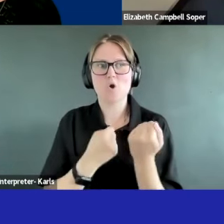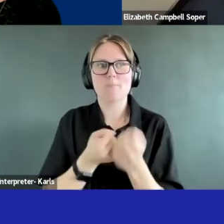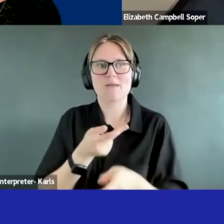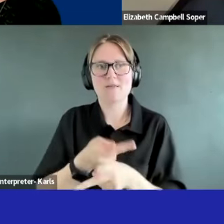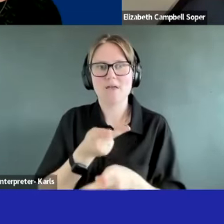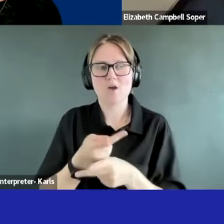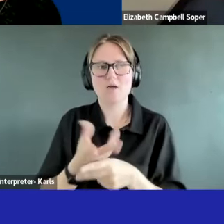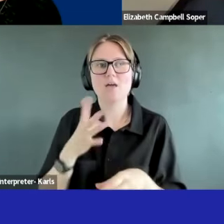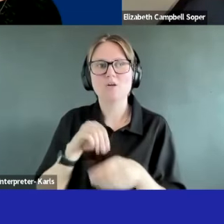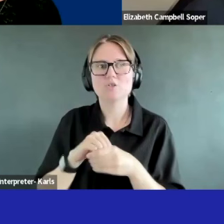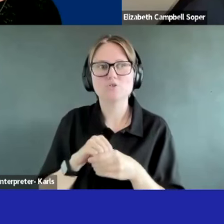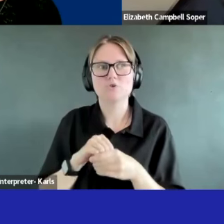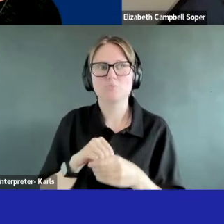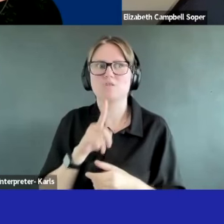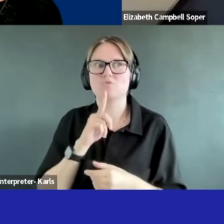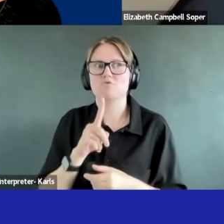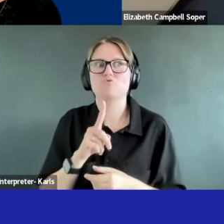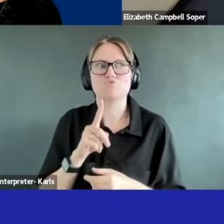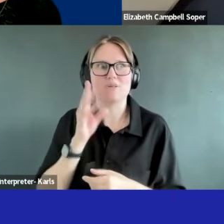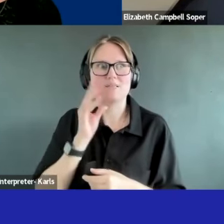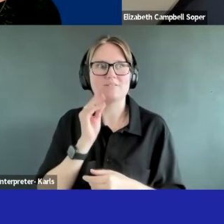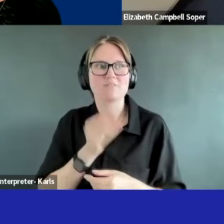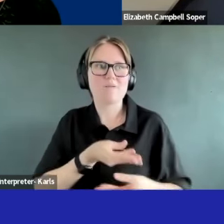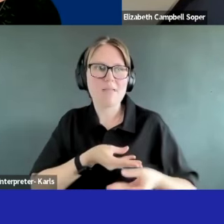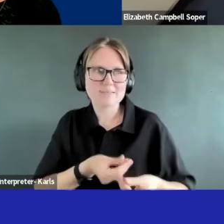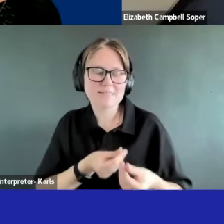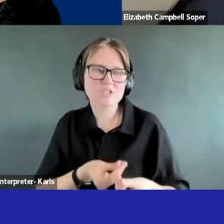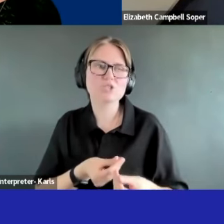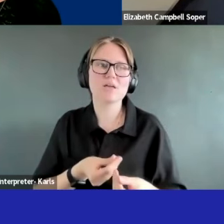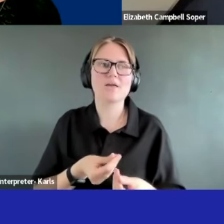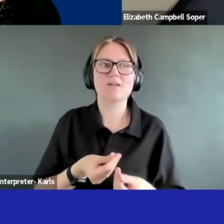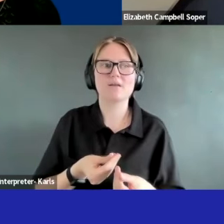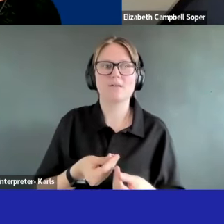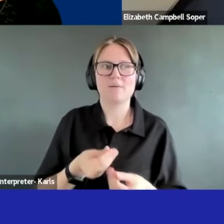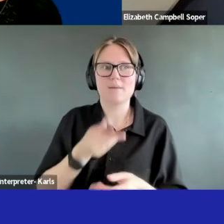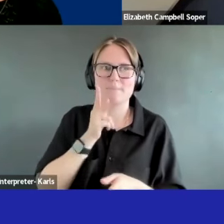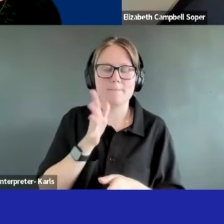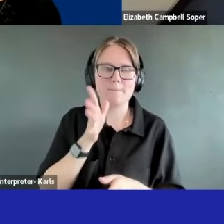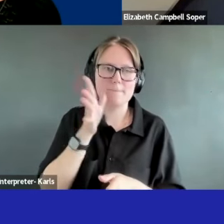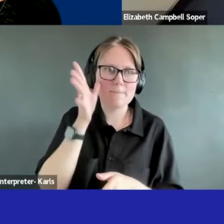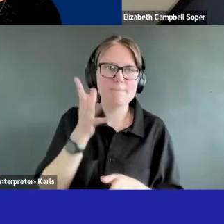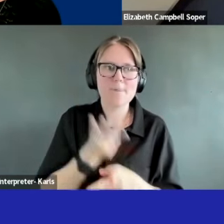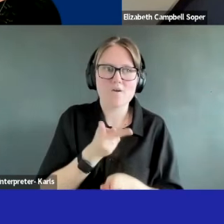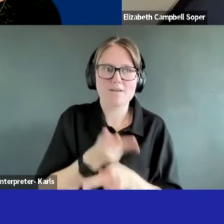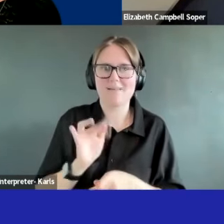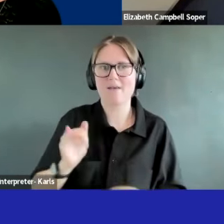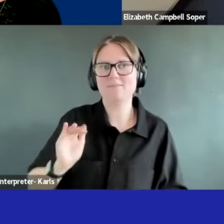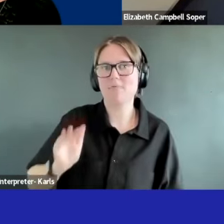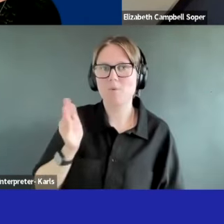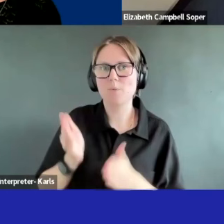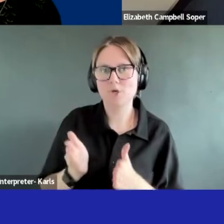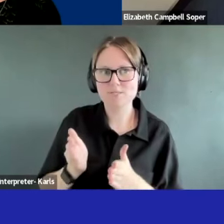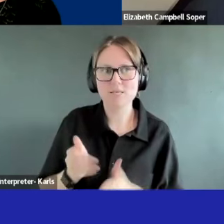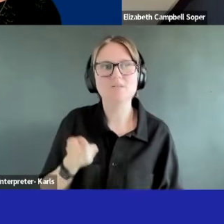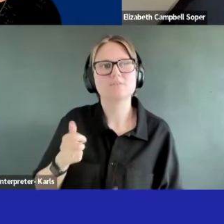lactation, feeding, and parenting as a little person. Elizabeth lives in Southern California with her